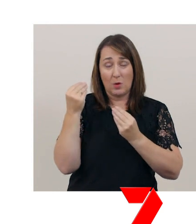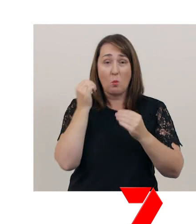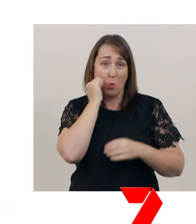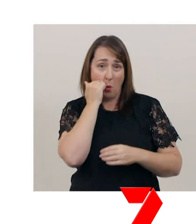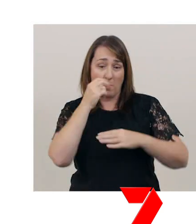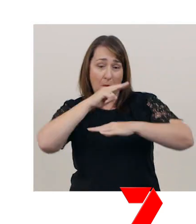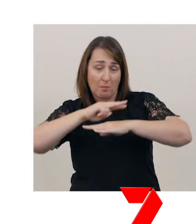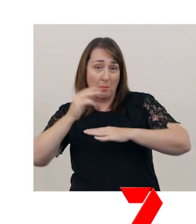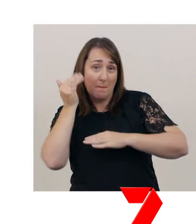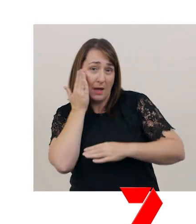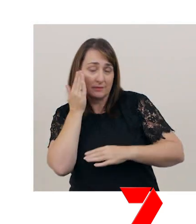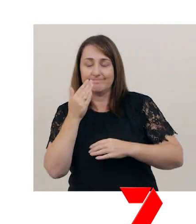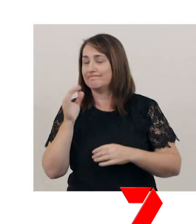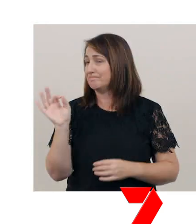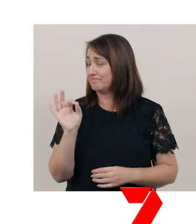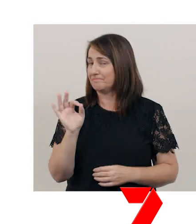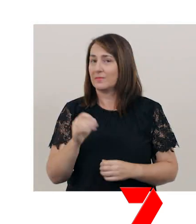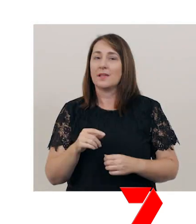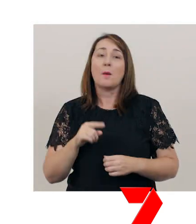One day, while scrubbing clothes on the rocky edge of a stream,